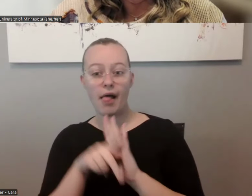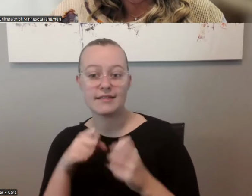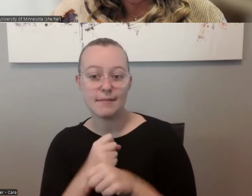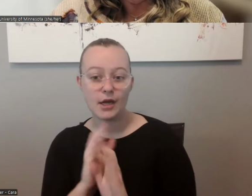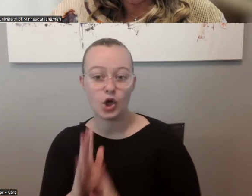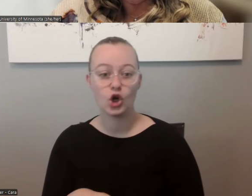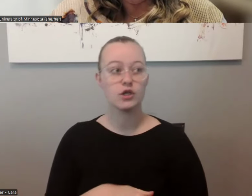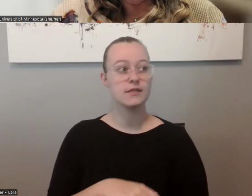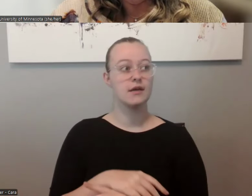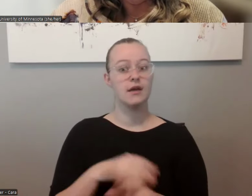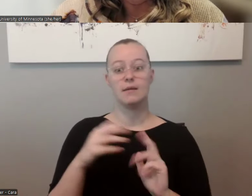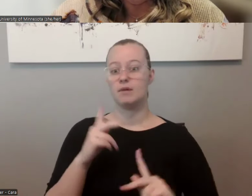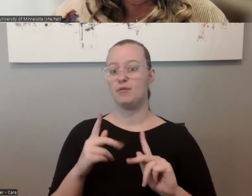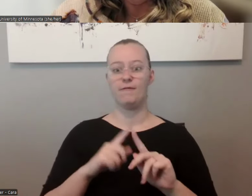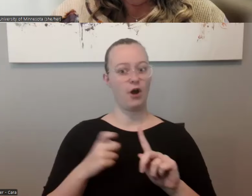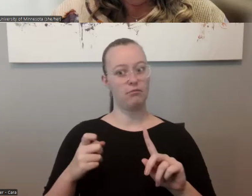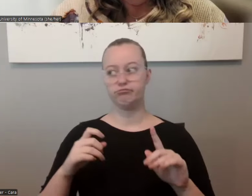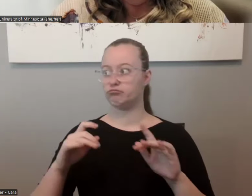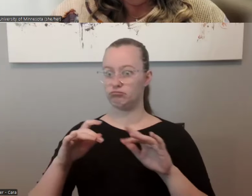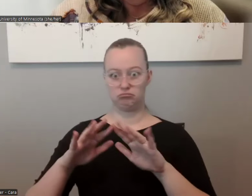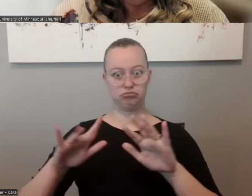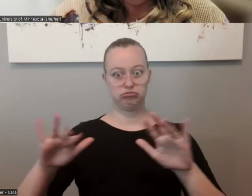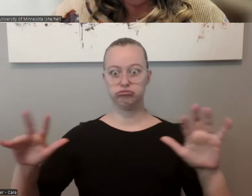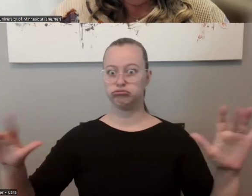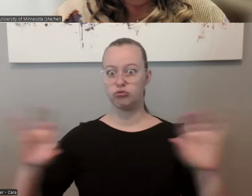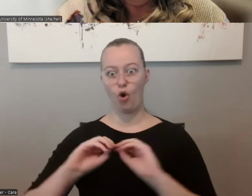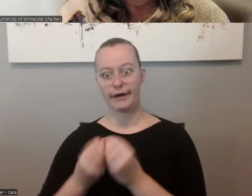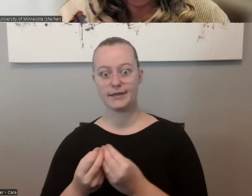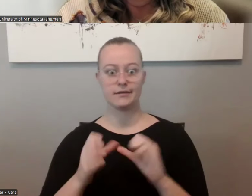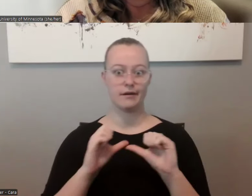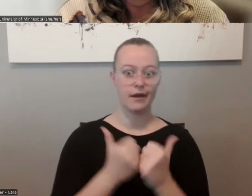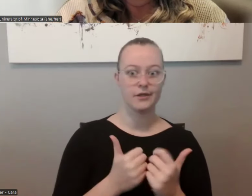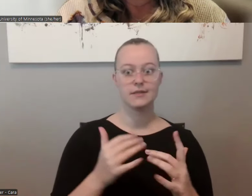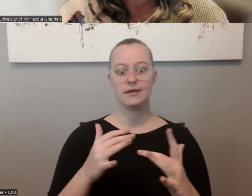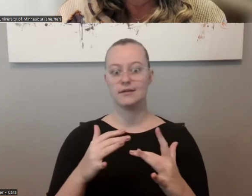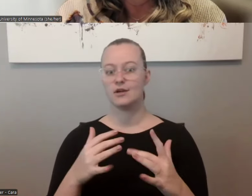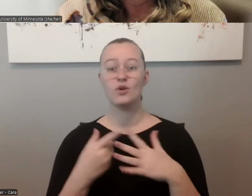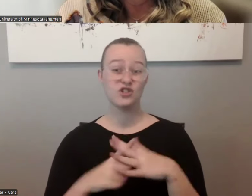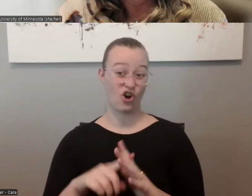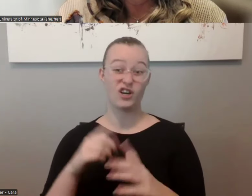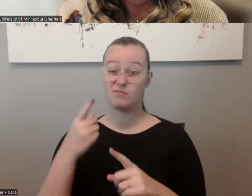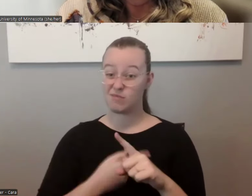a wide variety of organizations and stakeholder groups. We began hosting monthly webinars focusing on